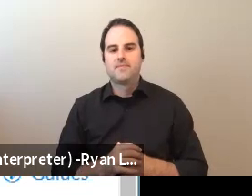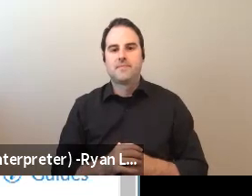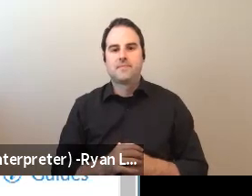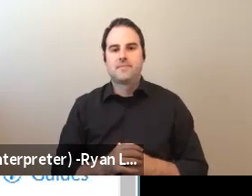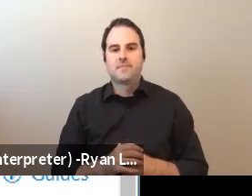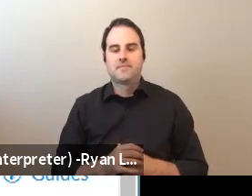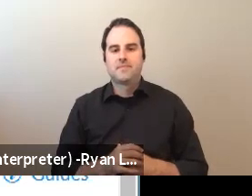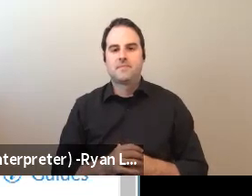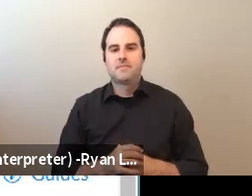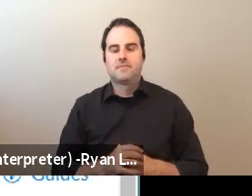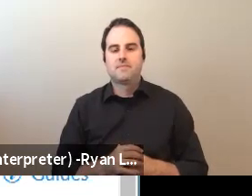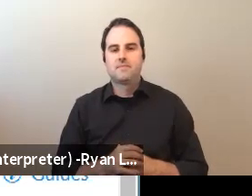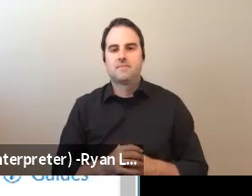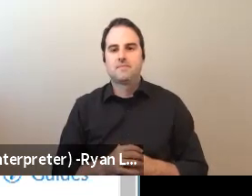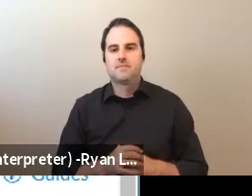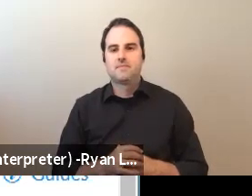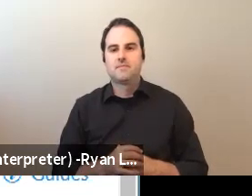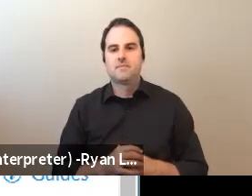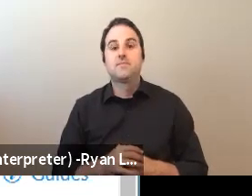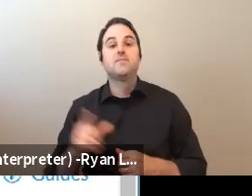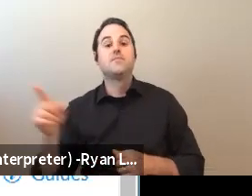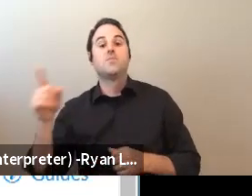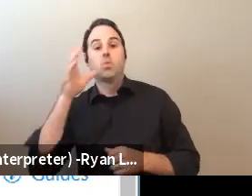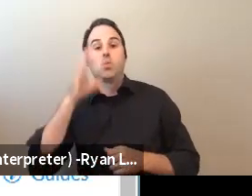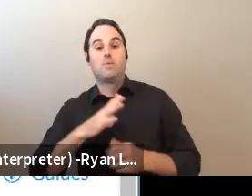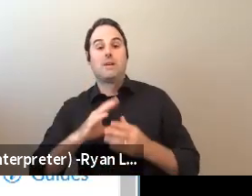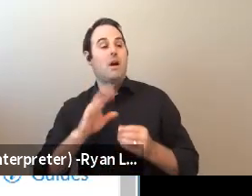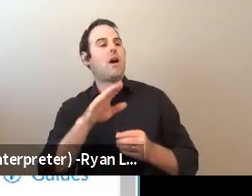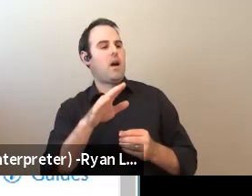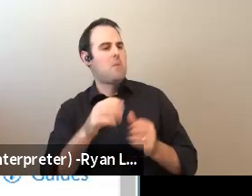Susi Nitzel: It's mostly been some just discussion, Sally, but yeah. Sally Potter: I see a question here about it.